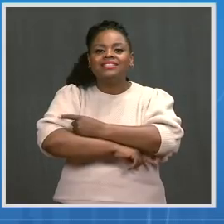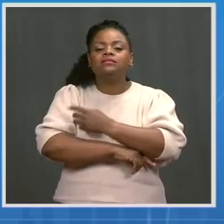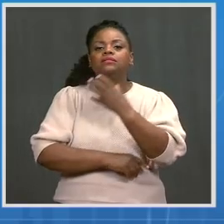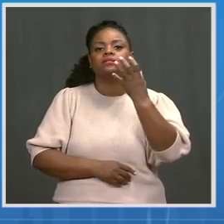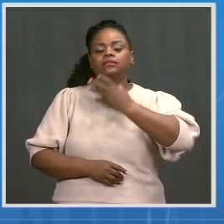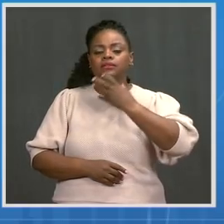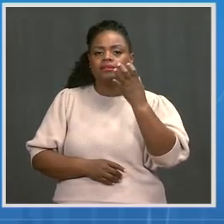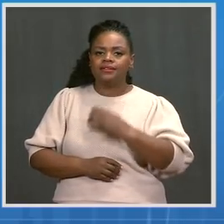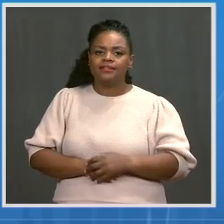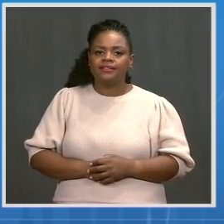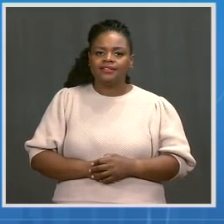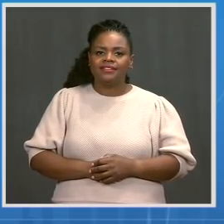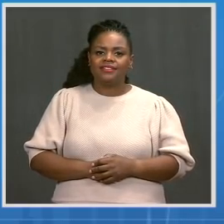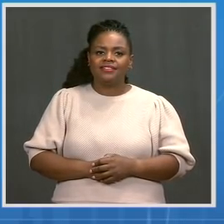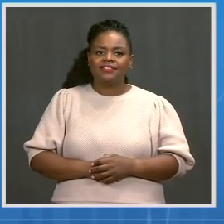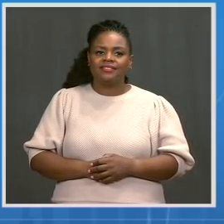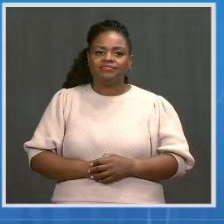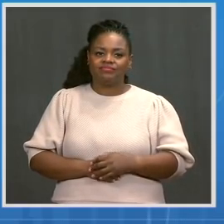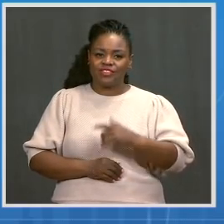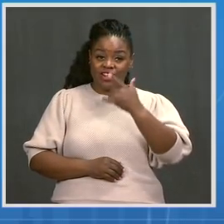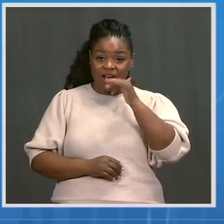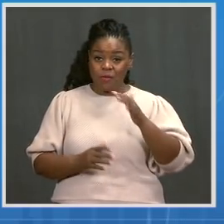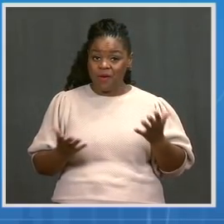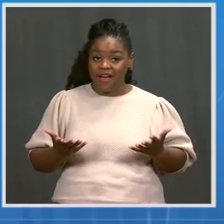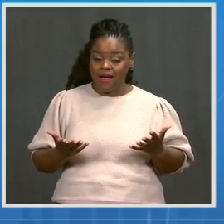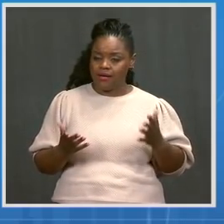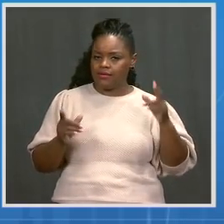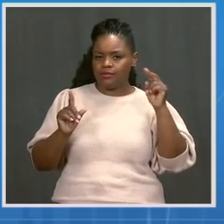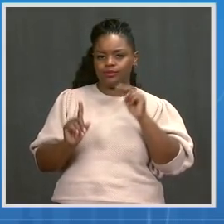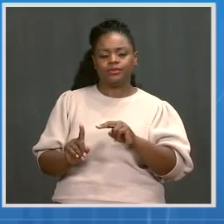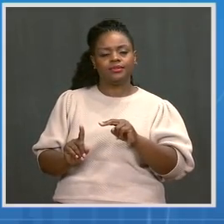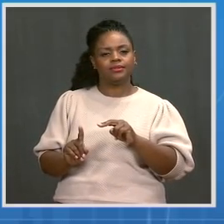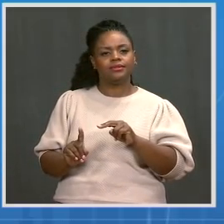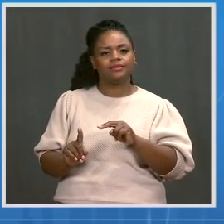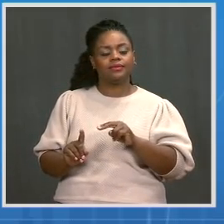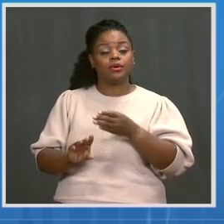To put that into perspective, at the pace the U.S. was vaccinating before the President took office,